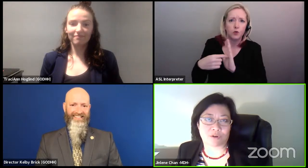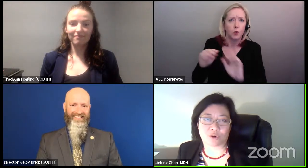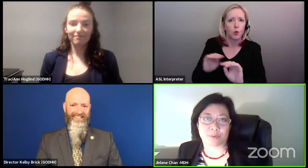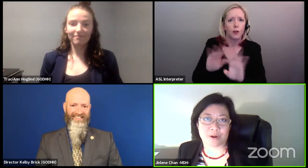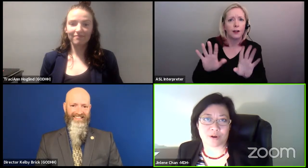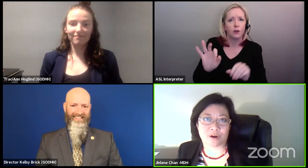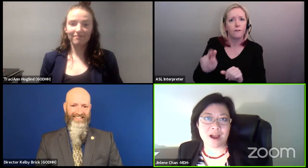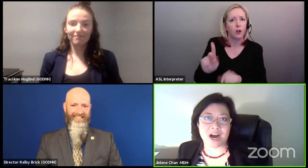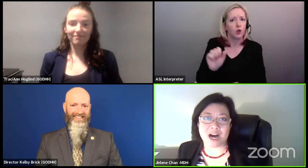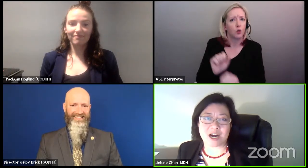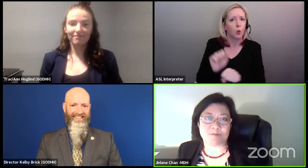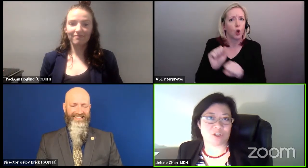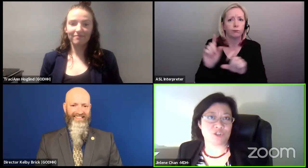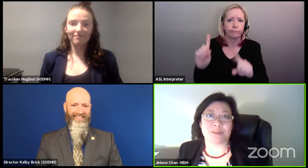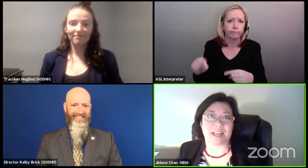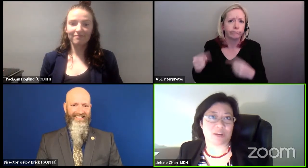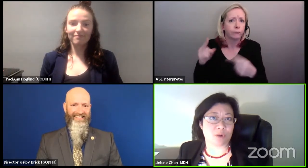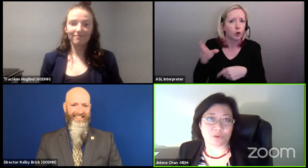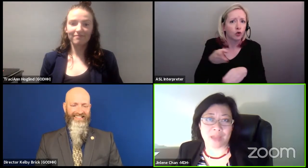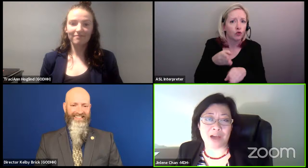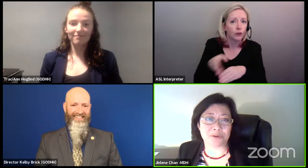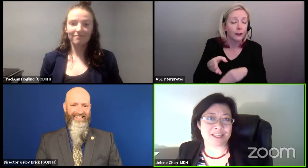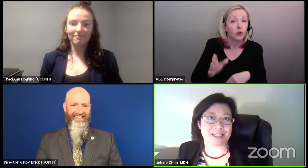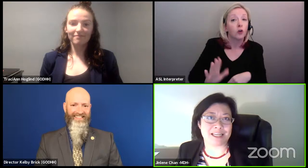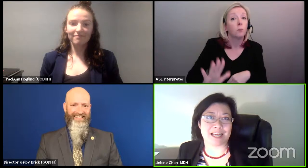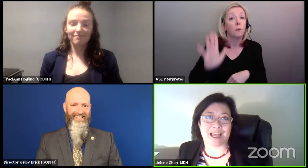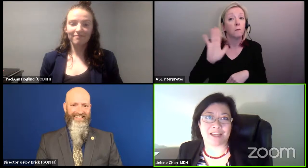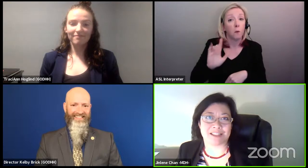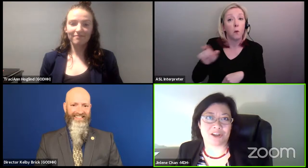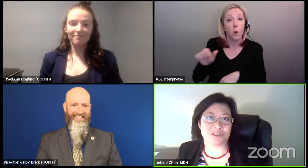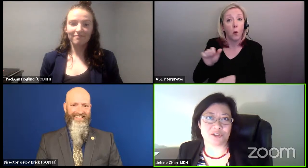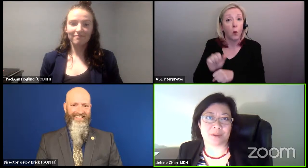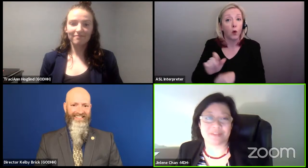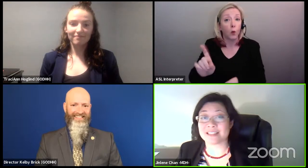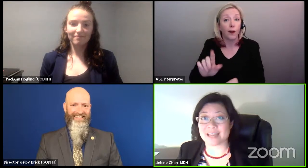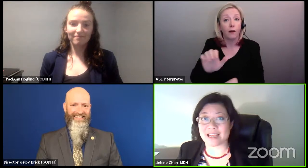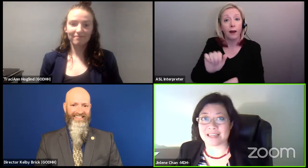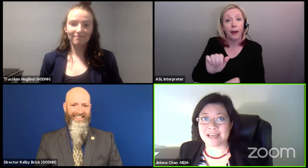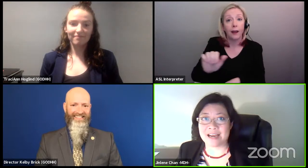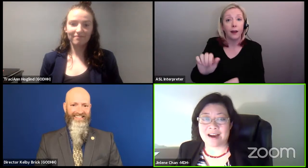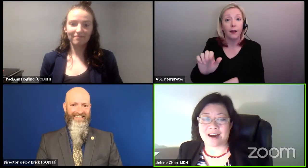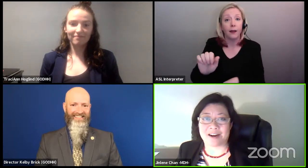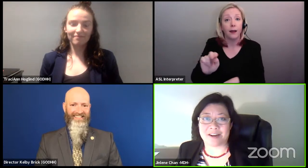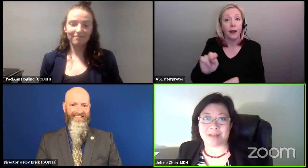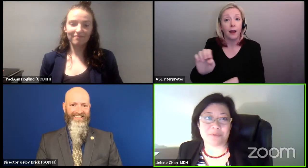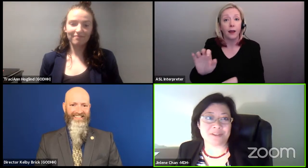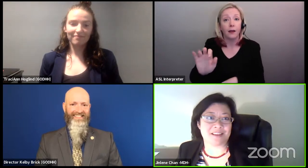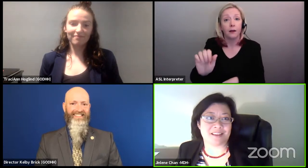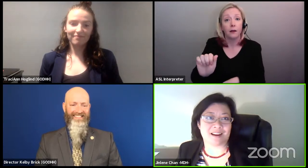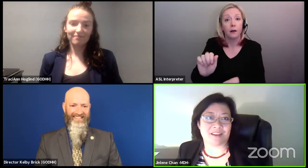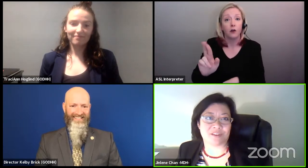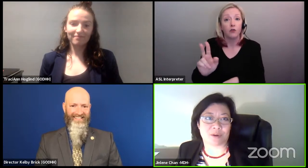her career when she was in Anne Arundel County when she was at the state. I had the great